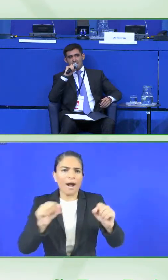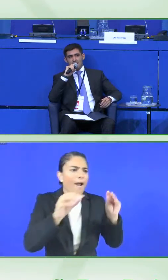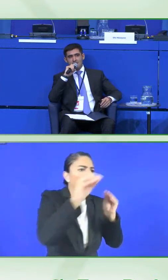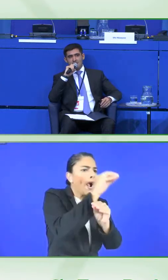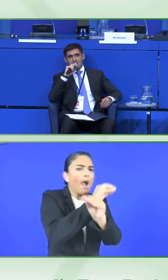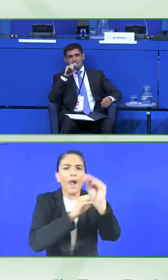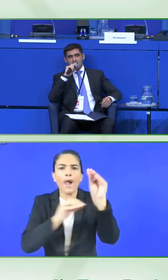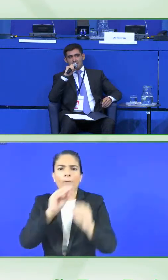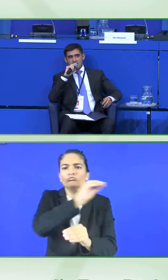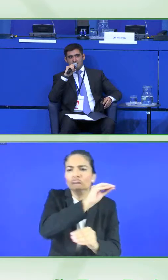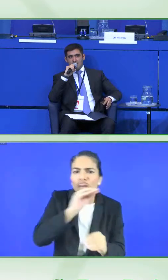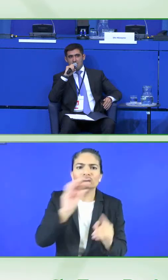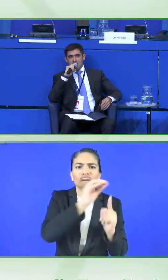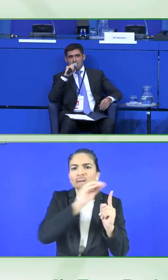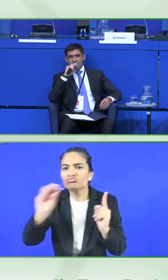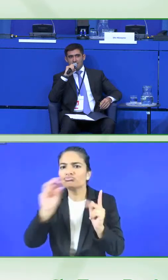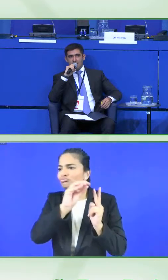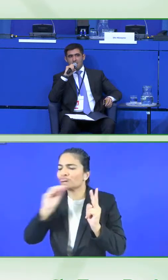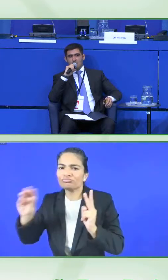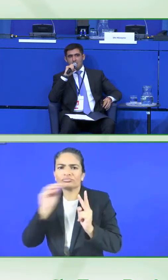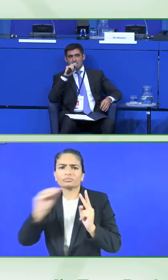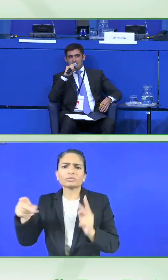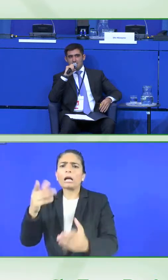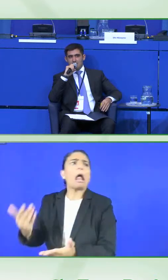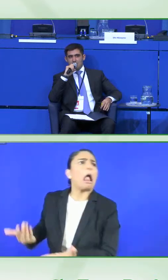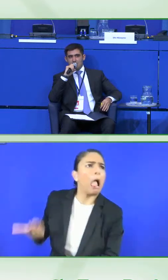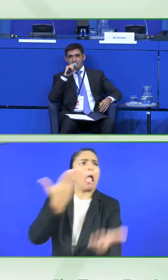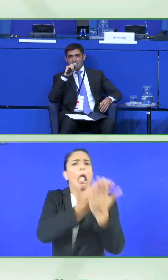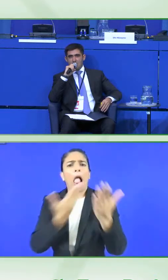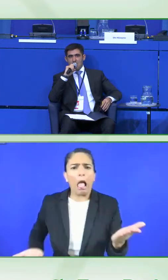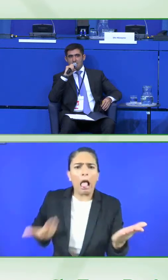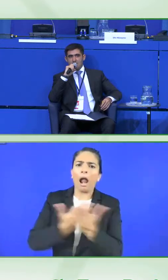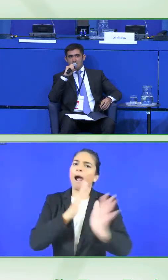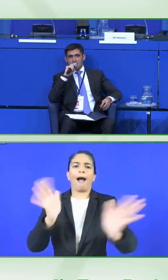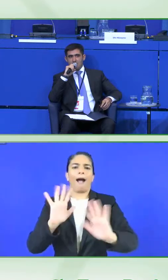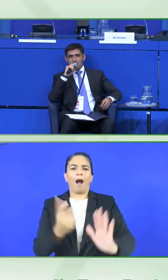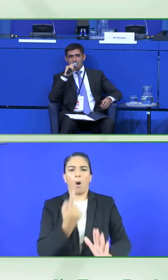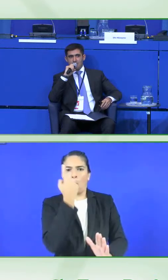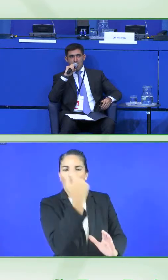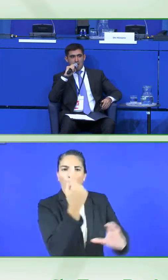me to this conference, and for giving me the opportunity to share with you the forms of our country.